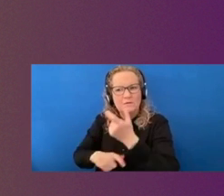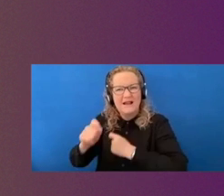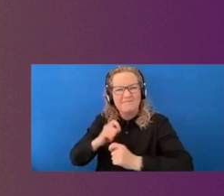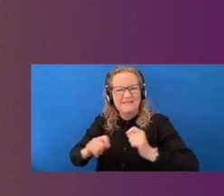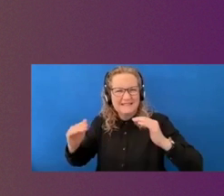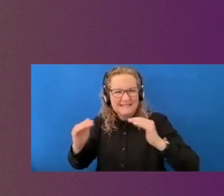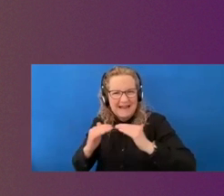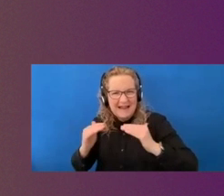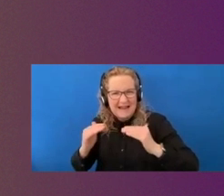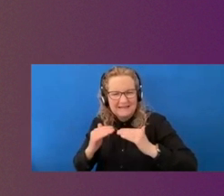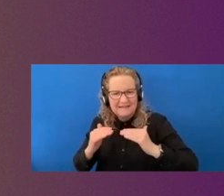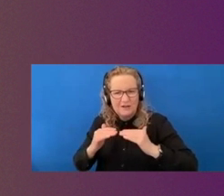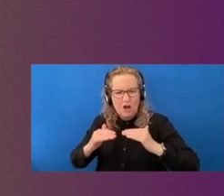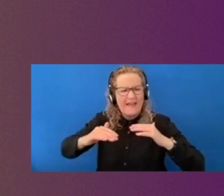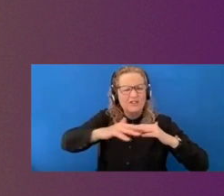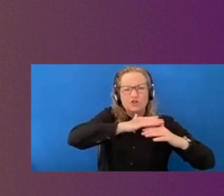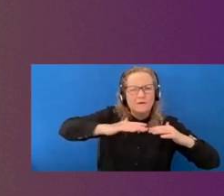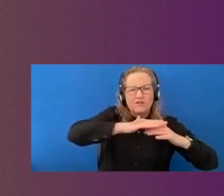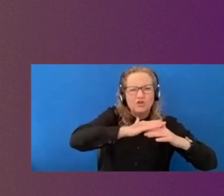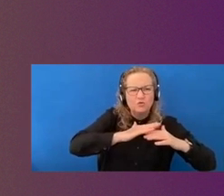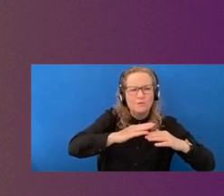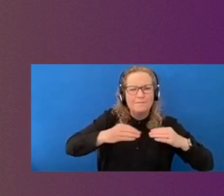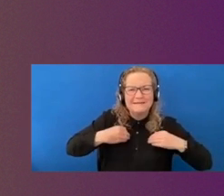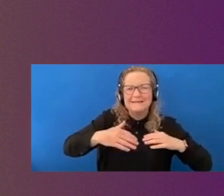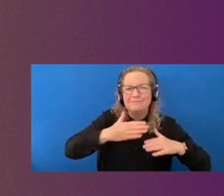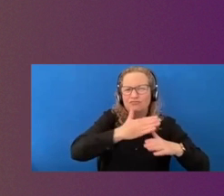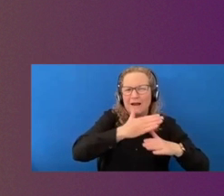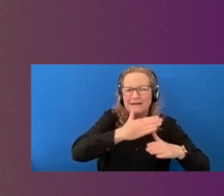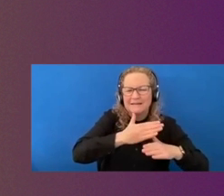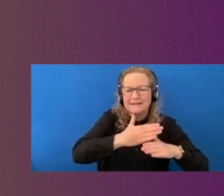superficial practices of an organisation that are easy to implement um but they have a big